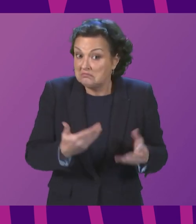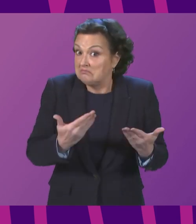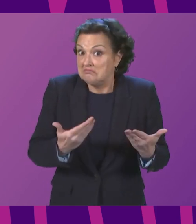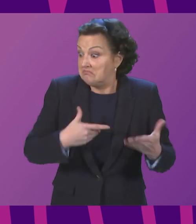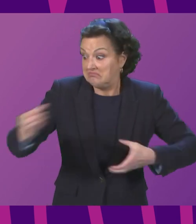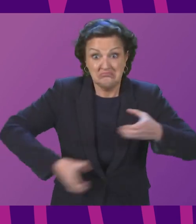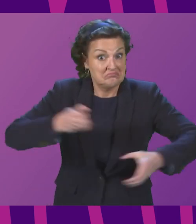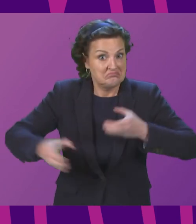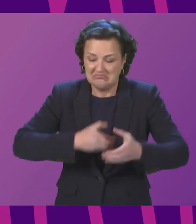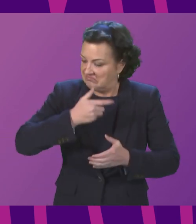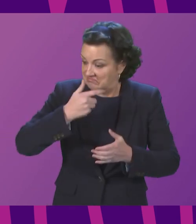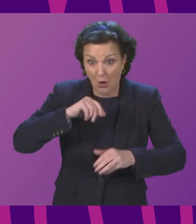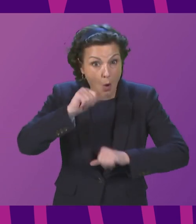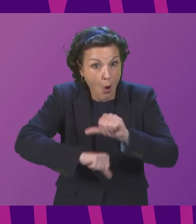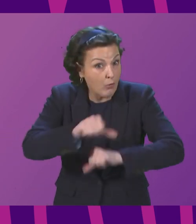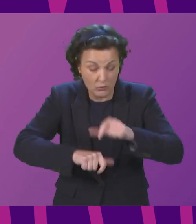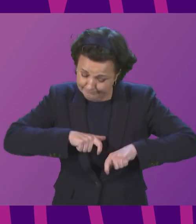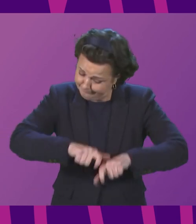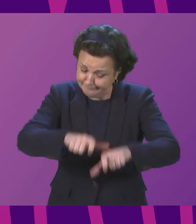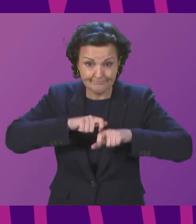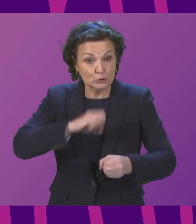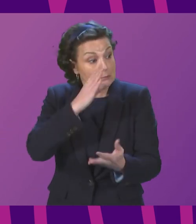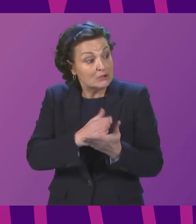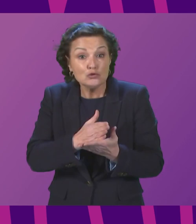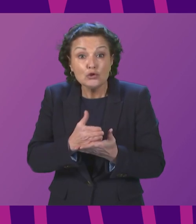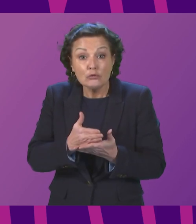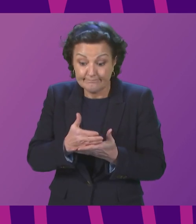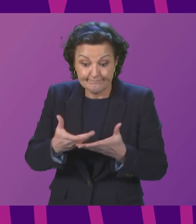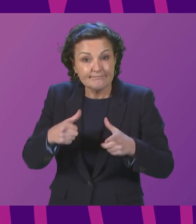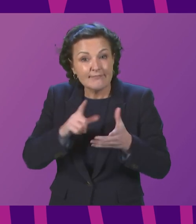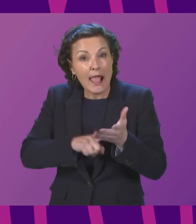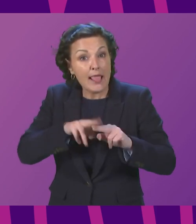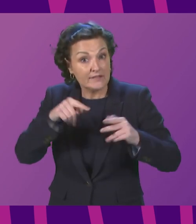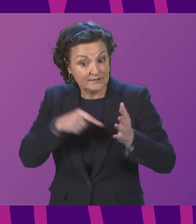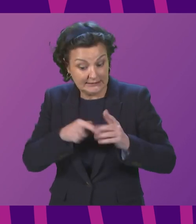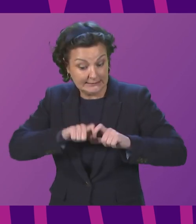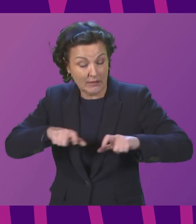is on-going to ensure that supplies continue to be topped up. Right now, people can mail